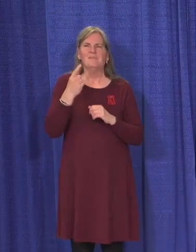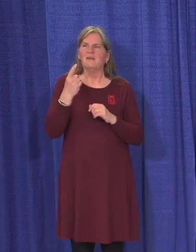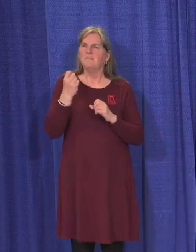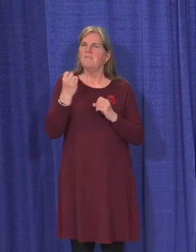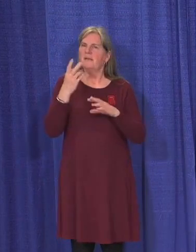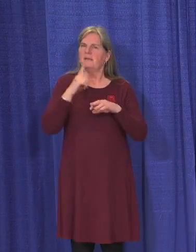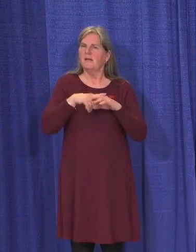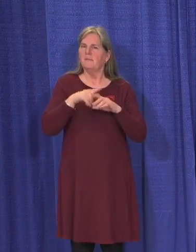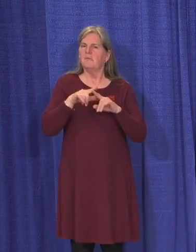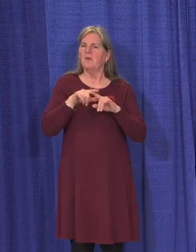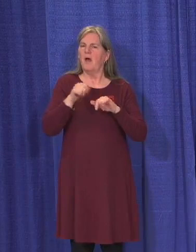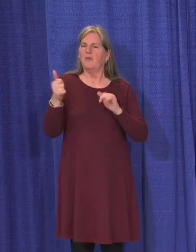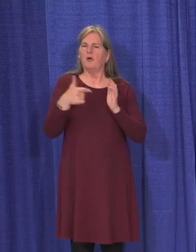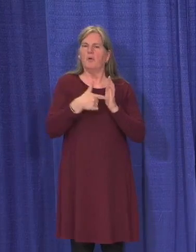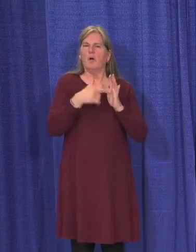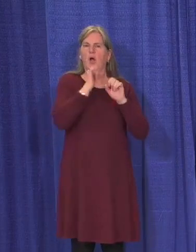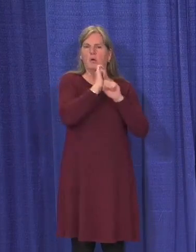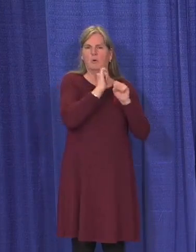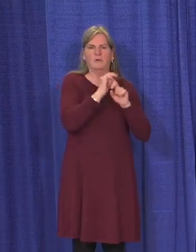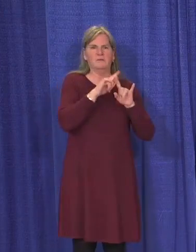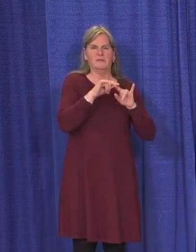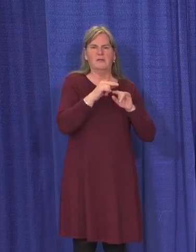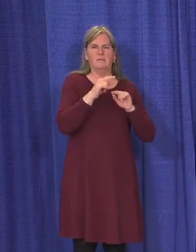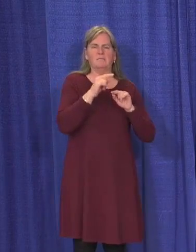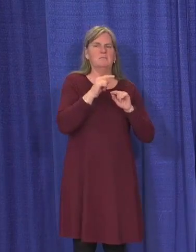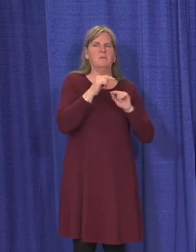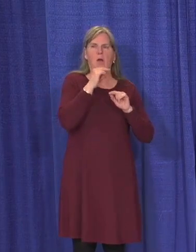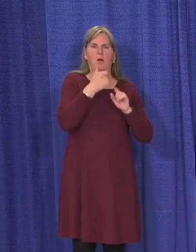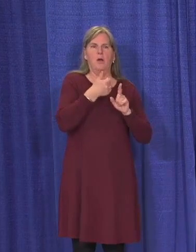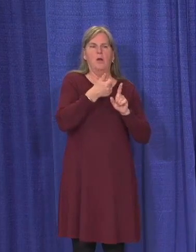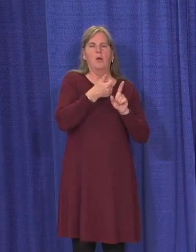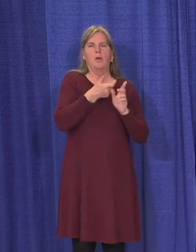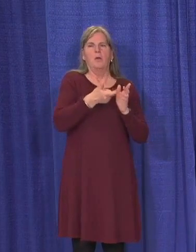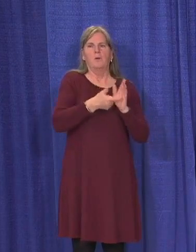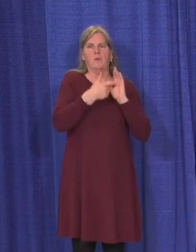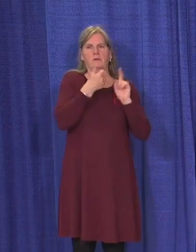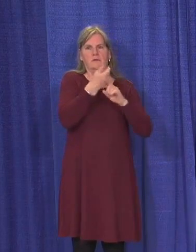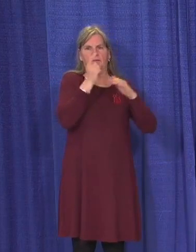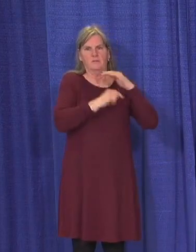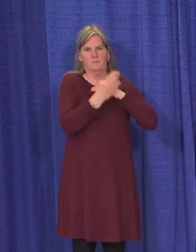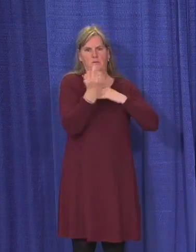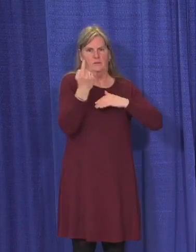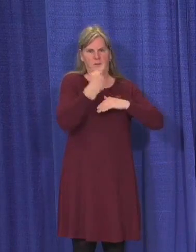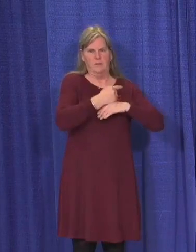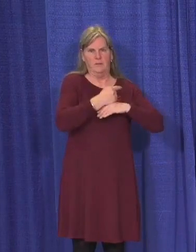allowances for them to work.